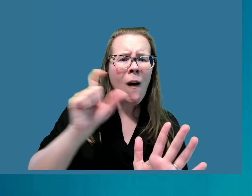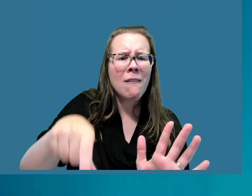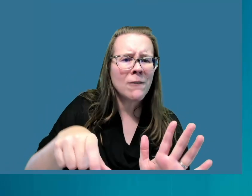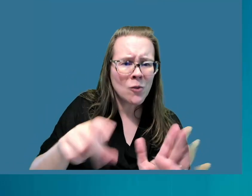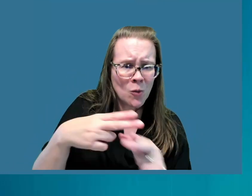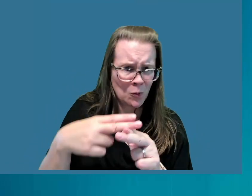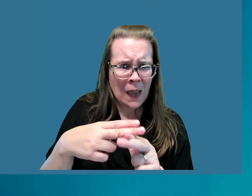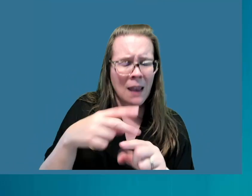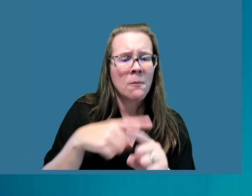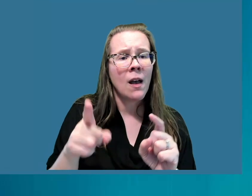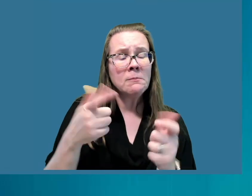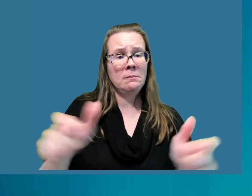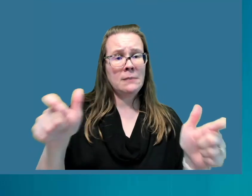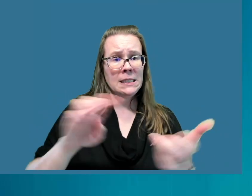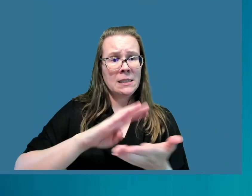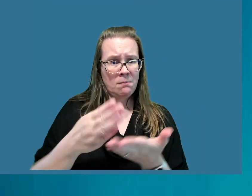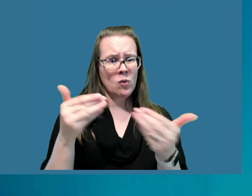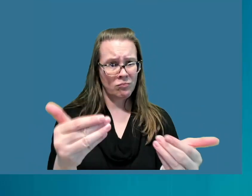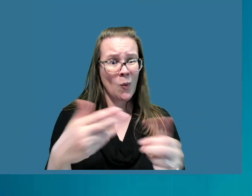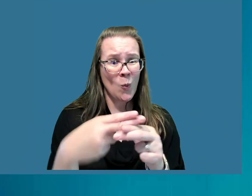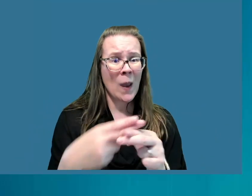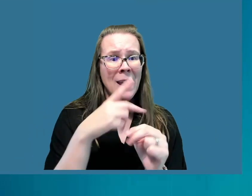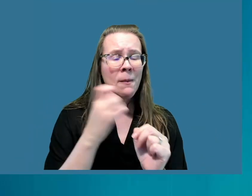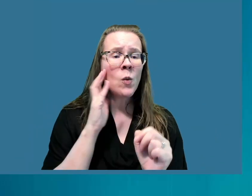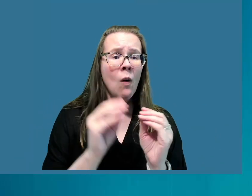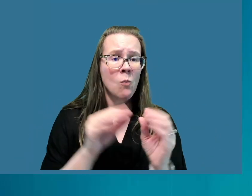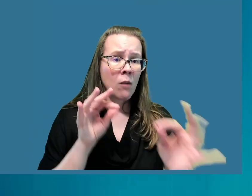I think it's mostly the flour and the sugar. You don't need to weigh ingredients like the salt or